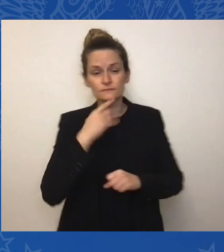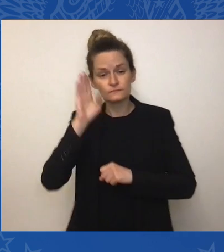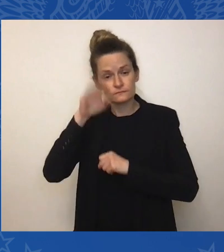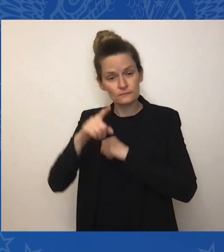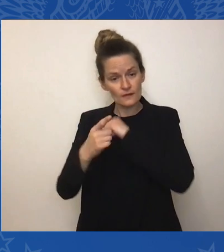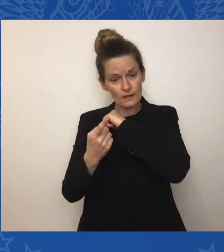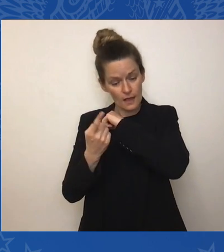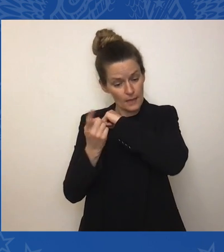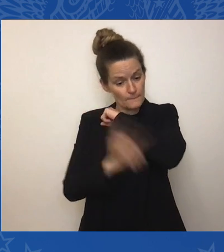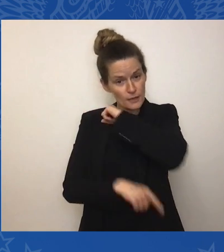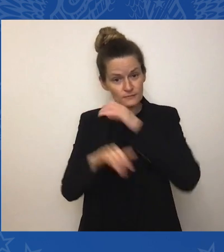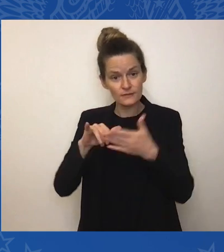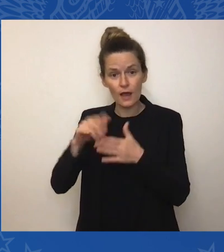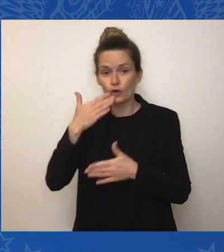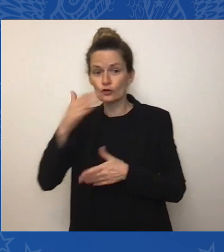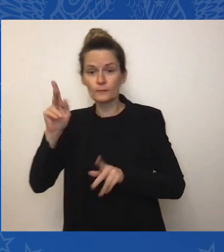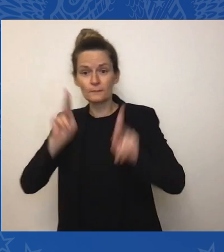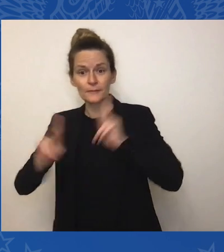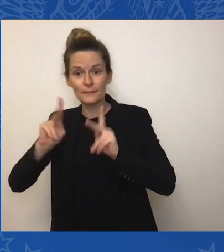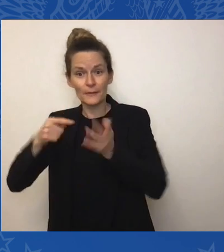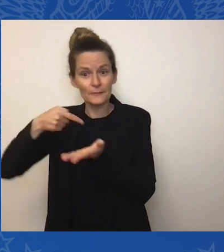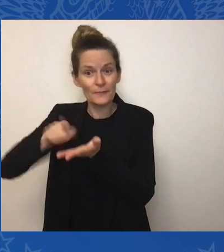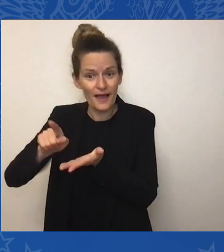is being governed by people worse than themselves.